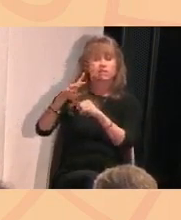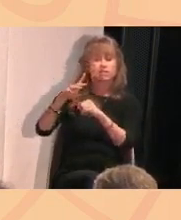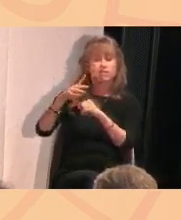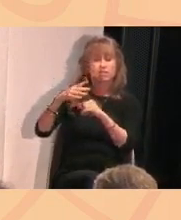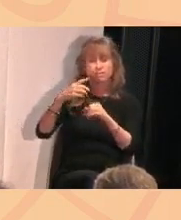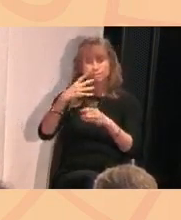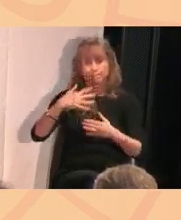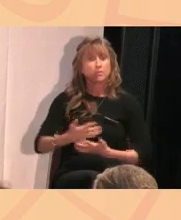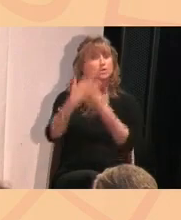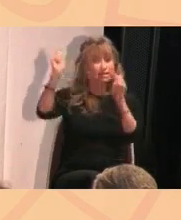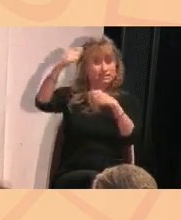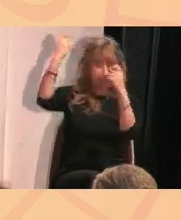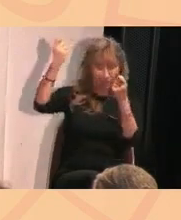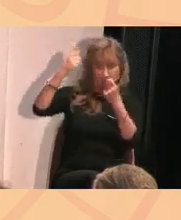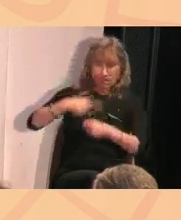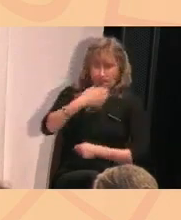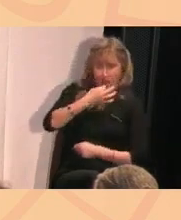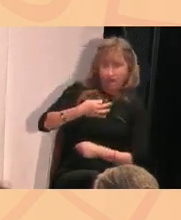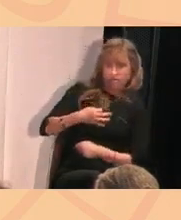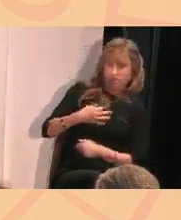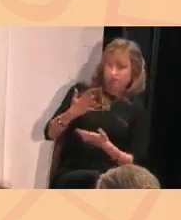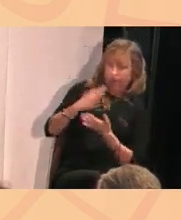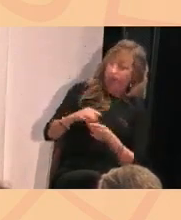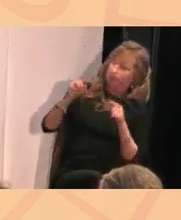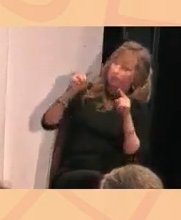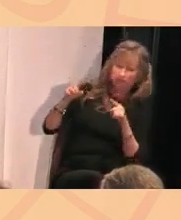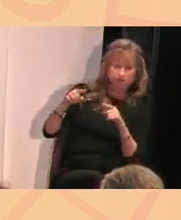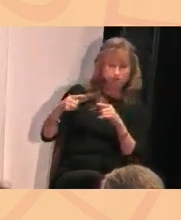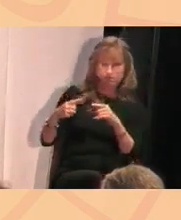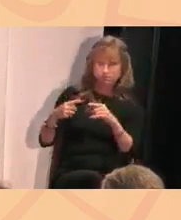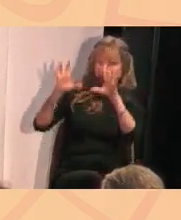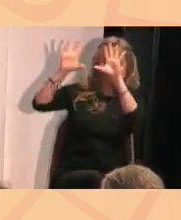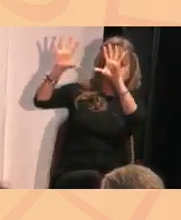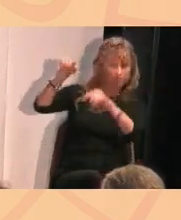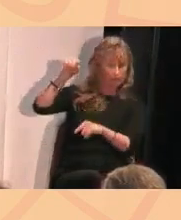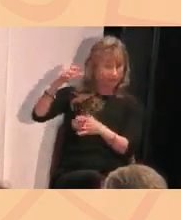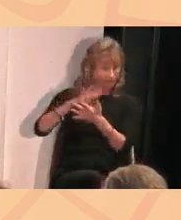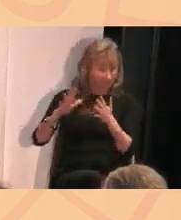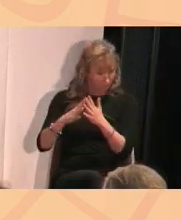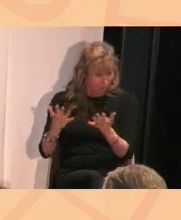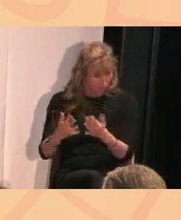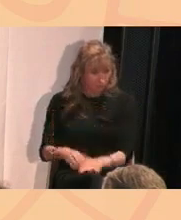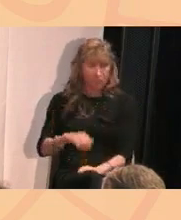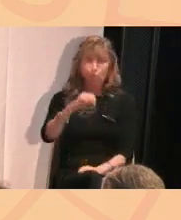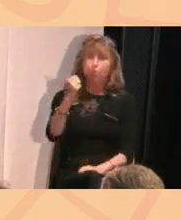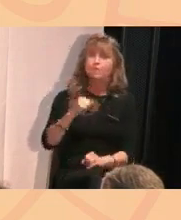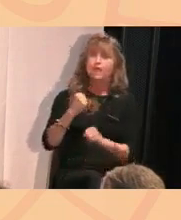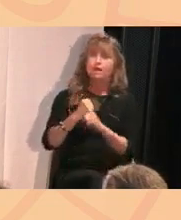And I was asked this about two weeks ago at the National Gallery's 40th anniversary